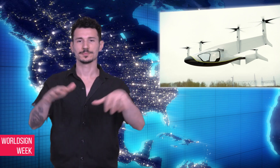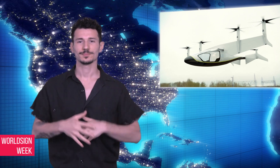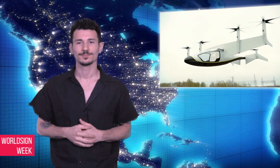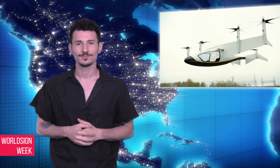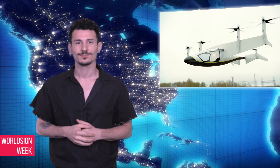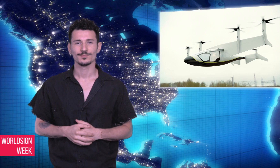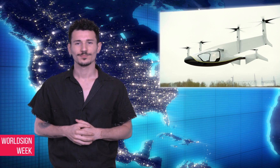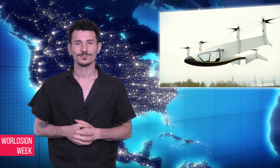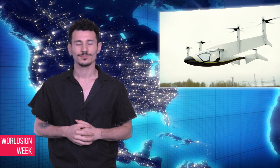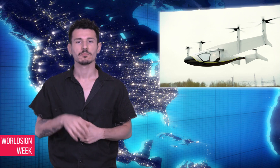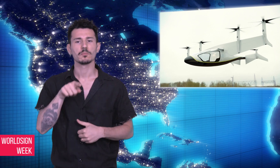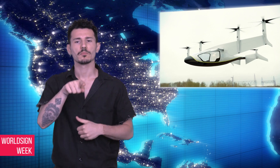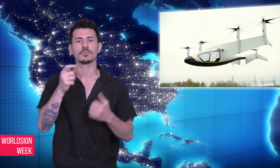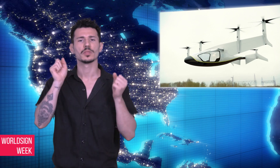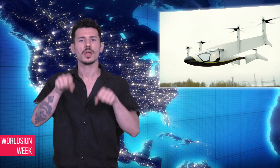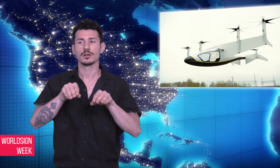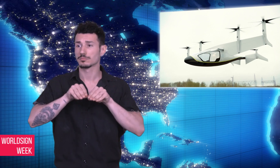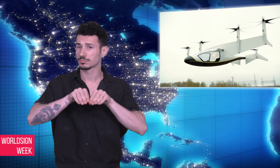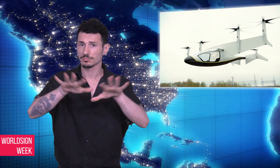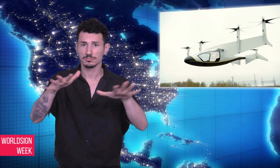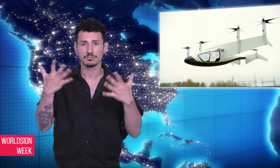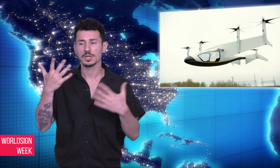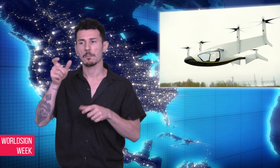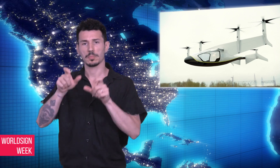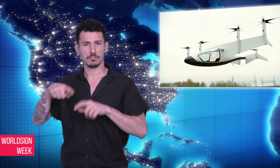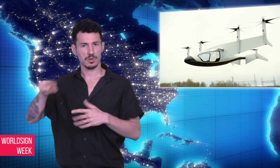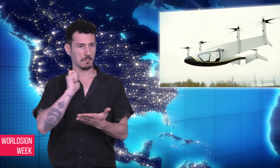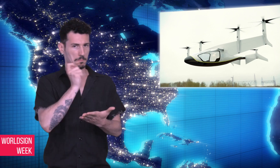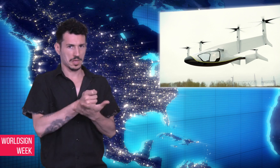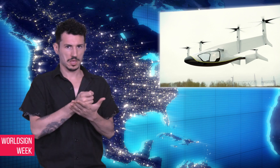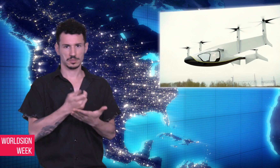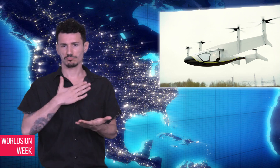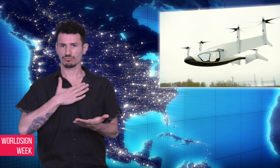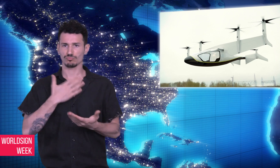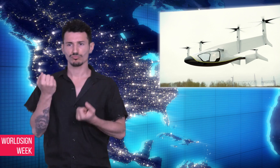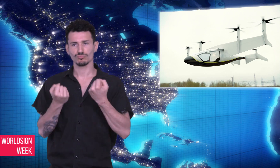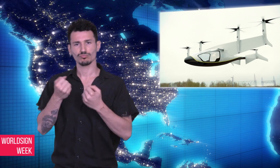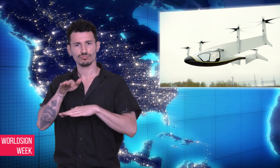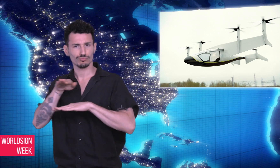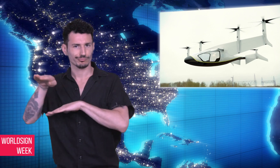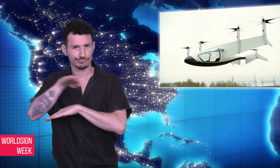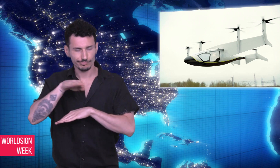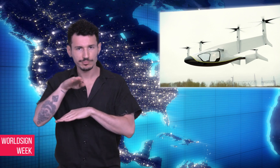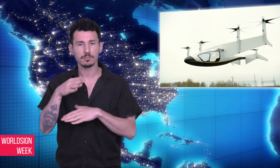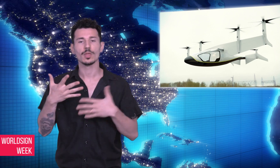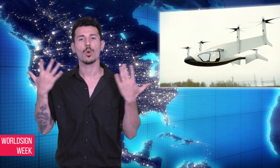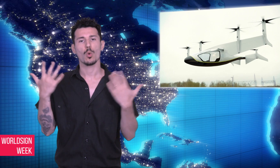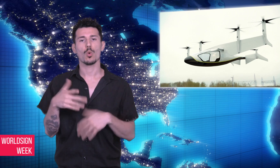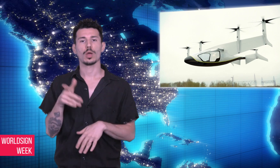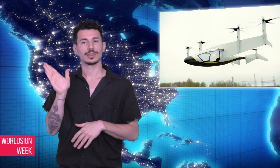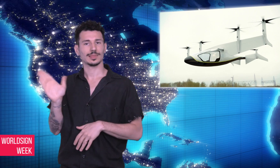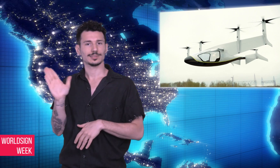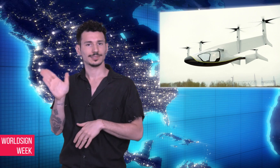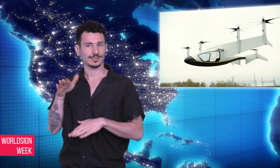use. There are competitors - Airbus and Audi are working together on a